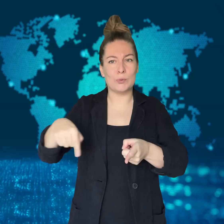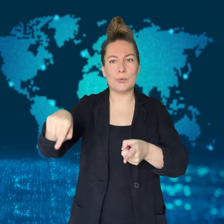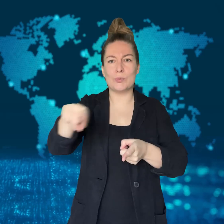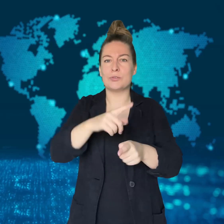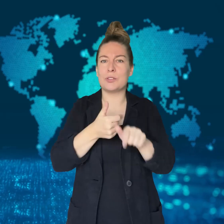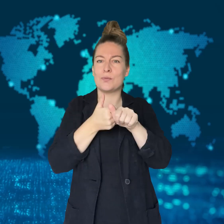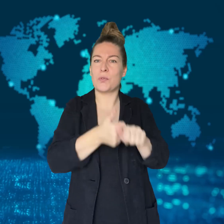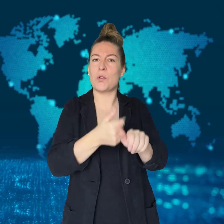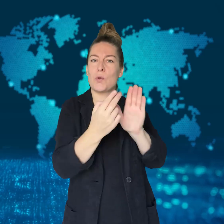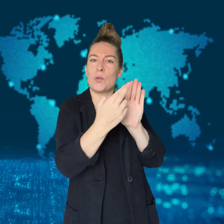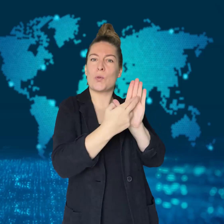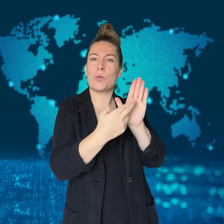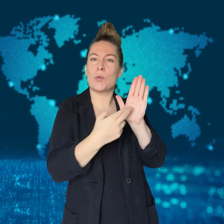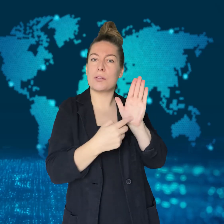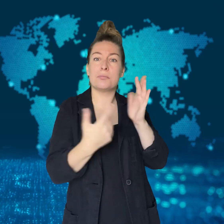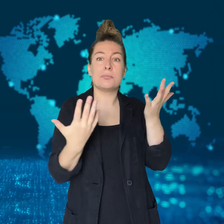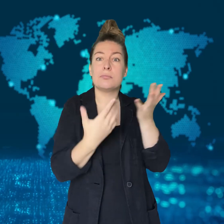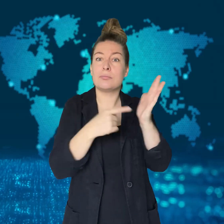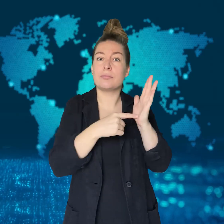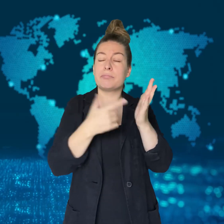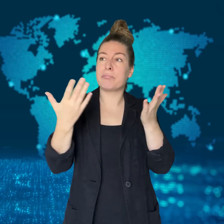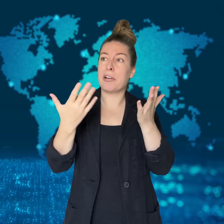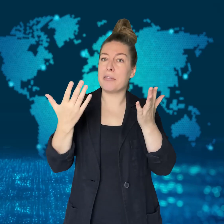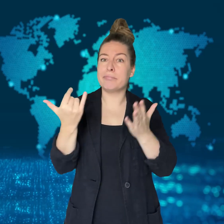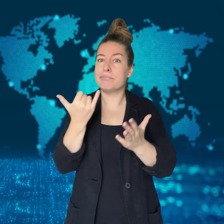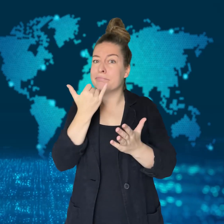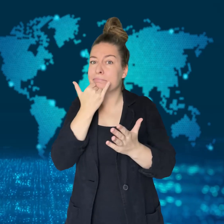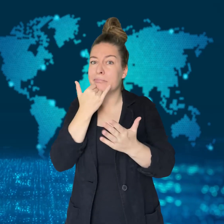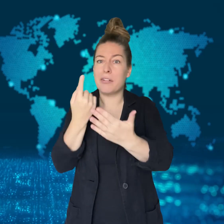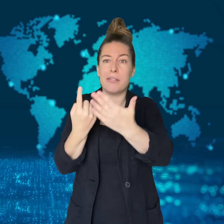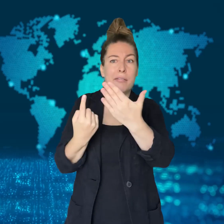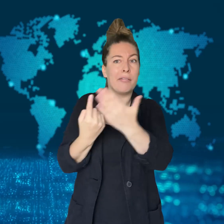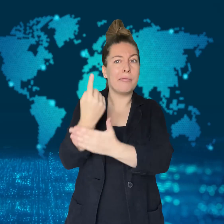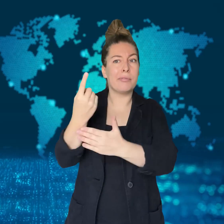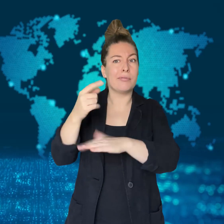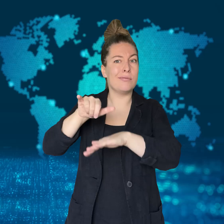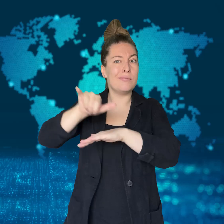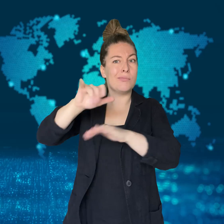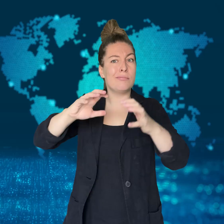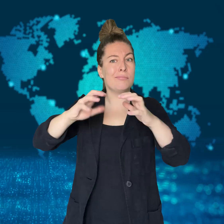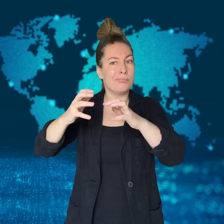Canada's Supreme Court upheld the rules that allow for